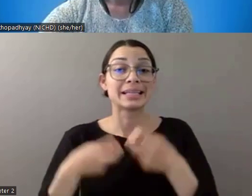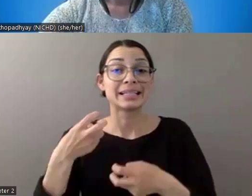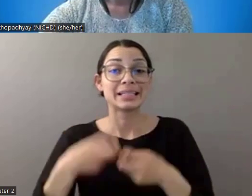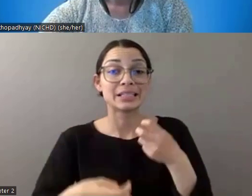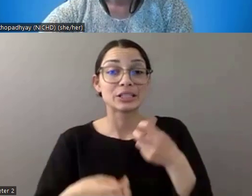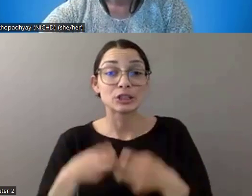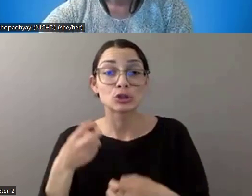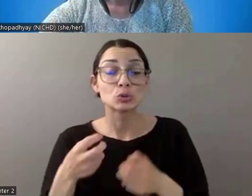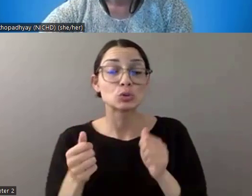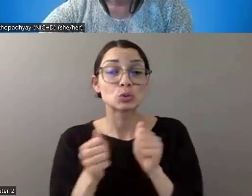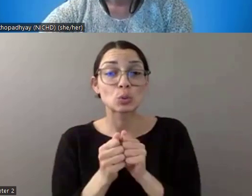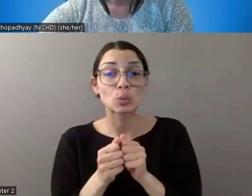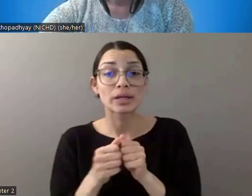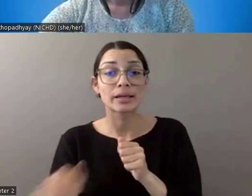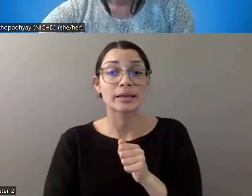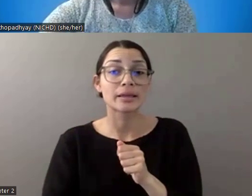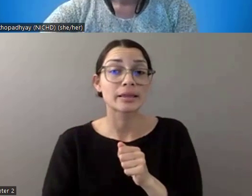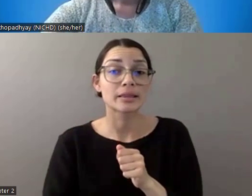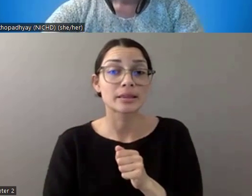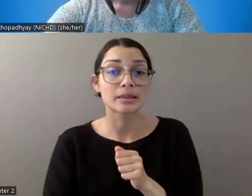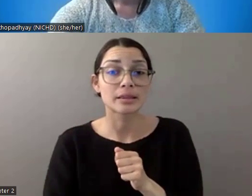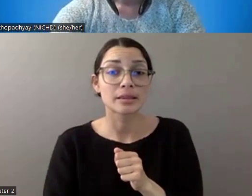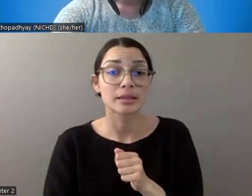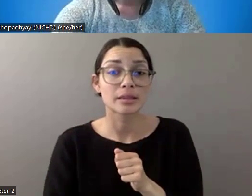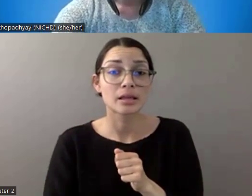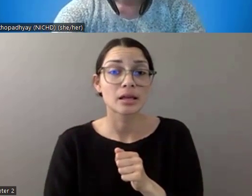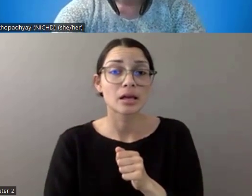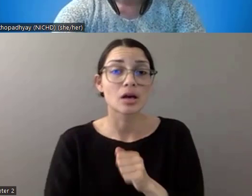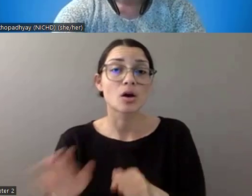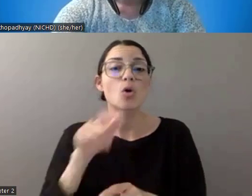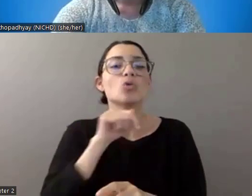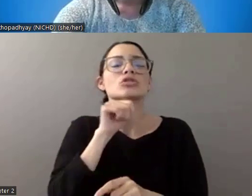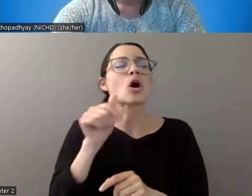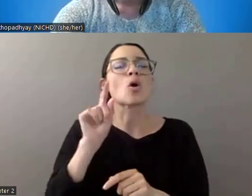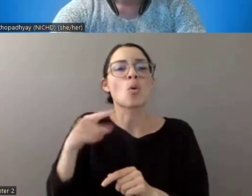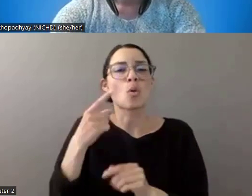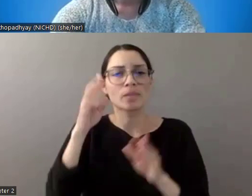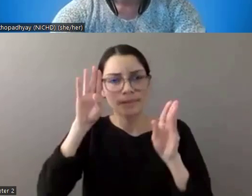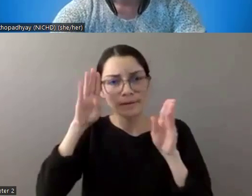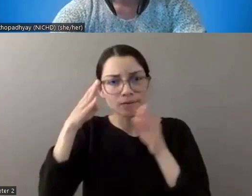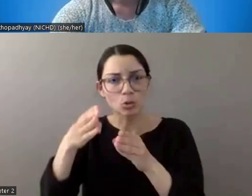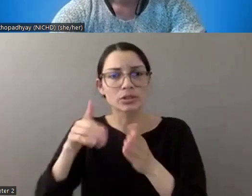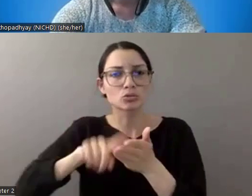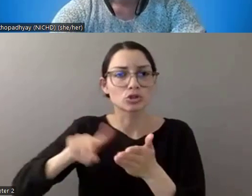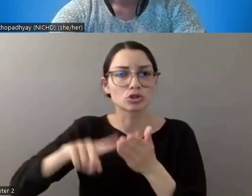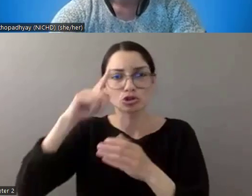So not just the research strategy is important. Charles Anson: Thank you, Carmen.